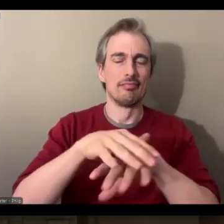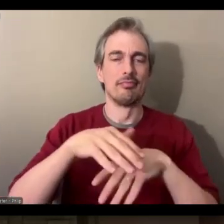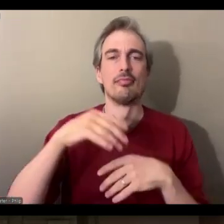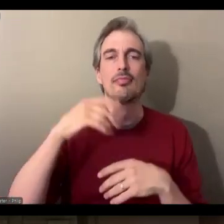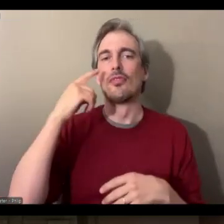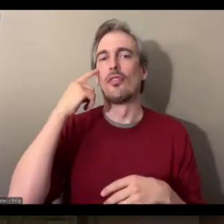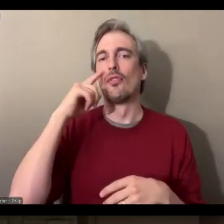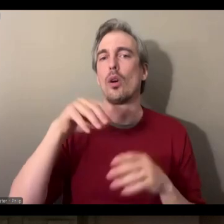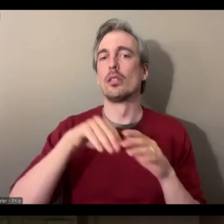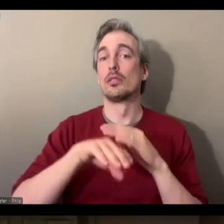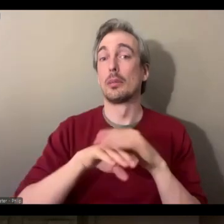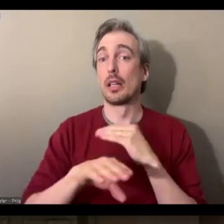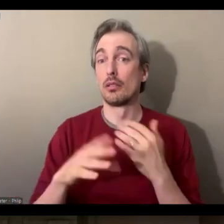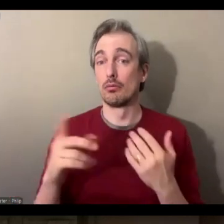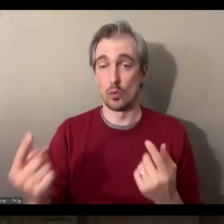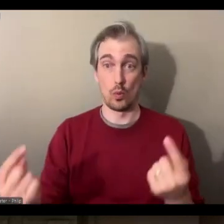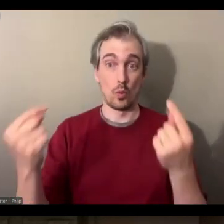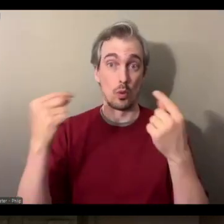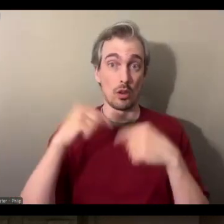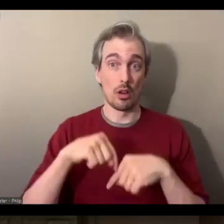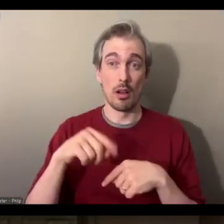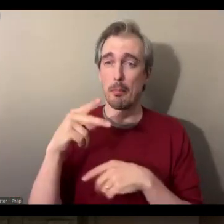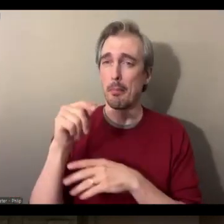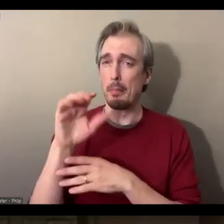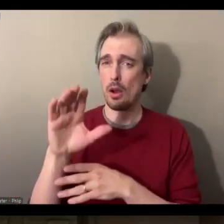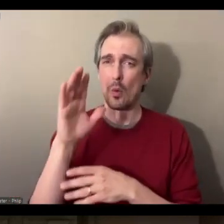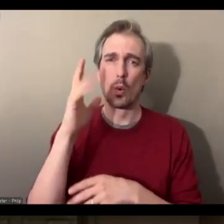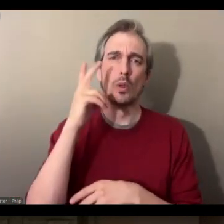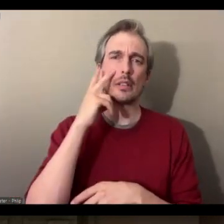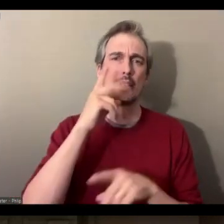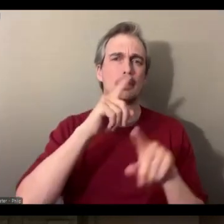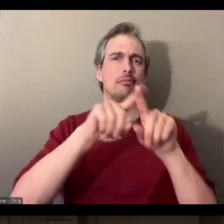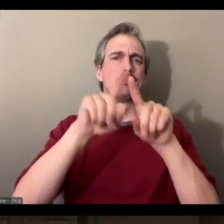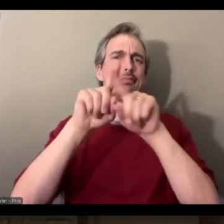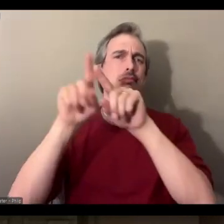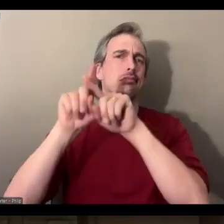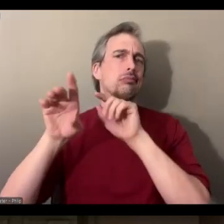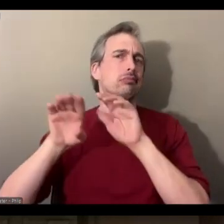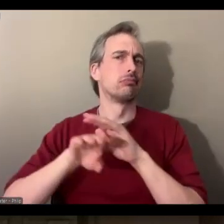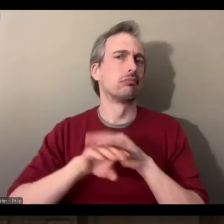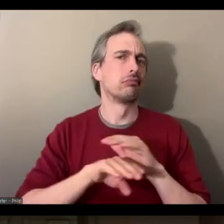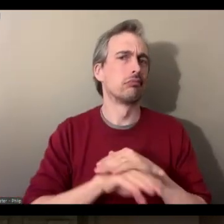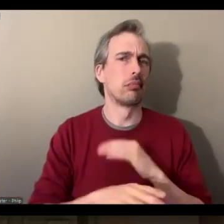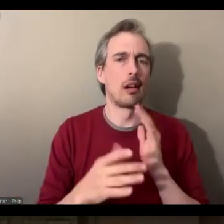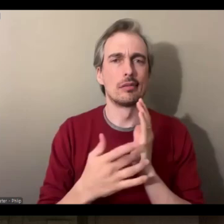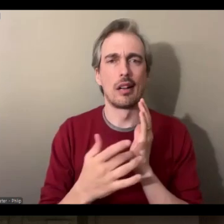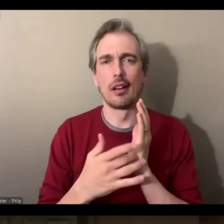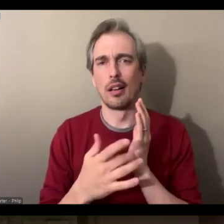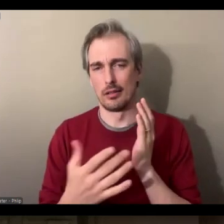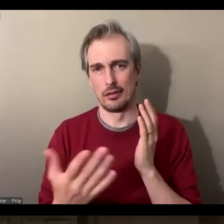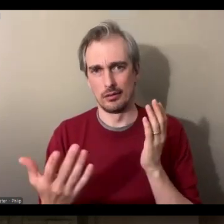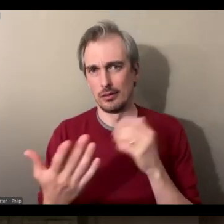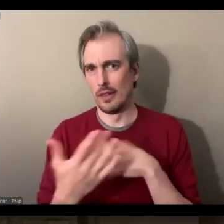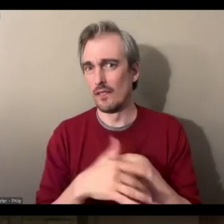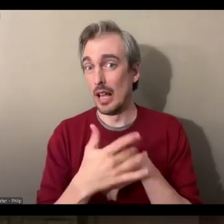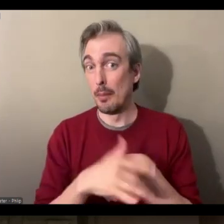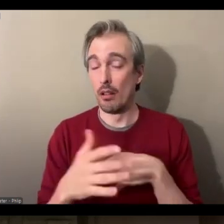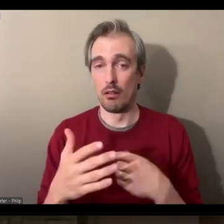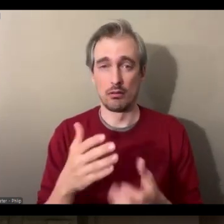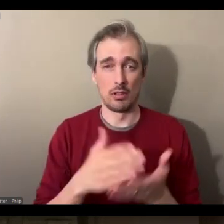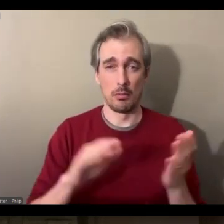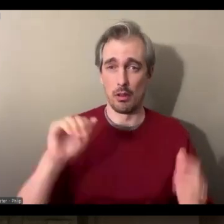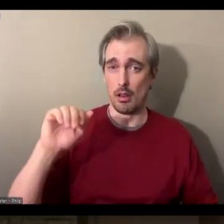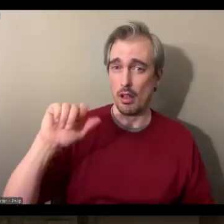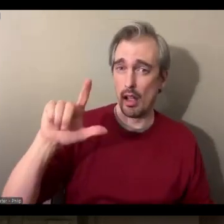accessibility technologies implemented. And some of those are gonna be ALDs. Captioning options. In